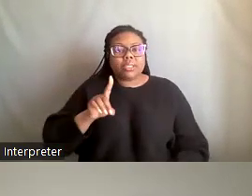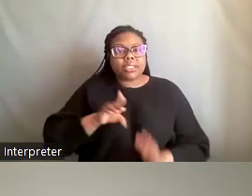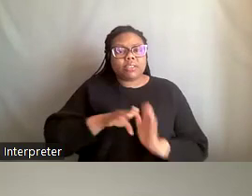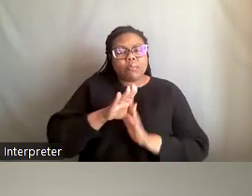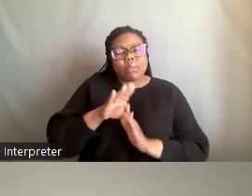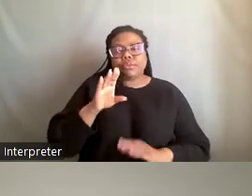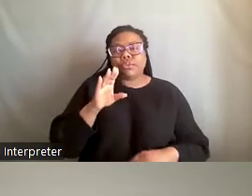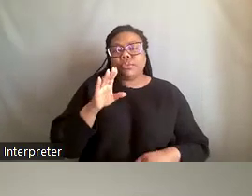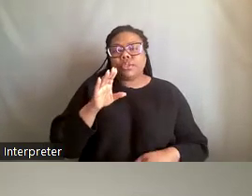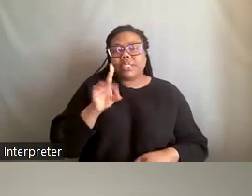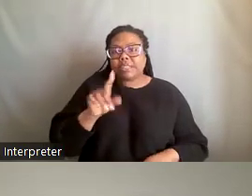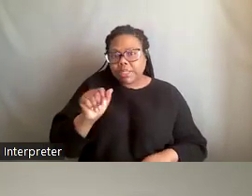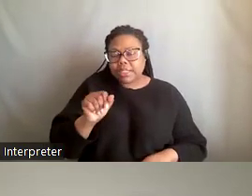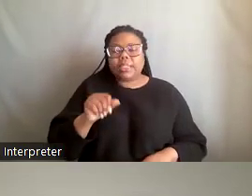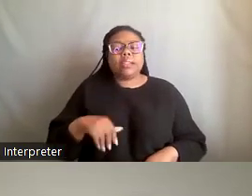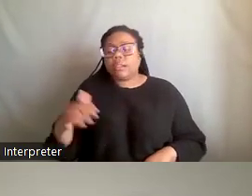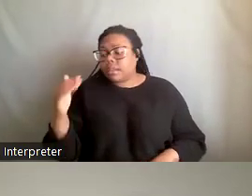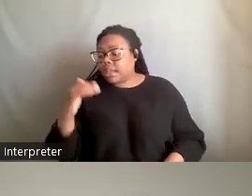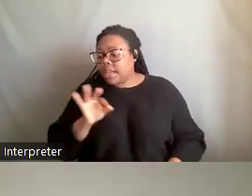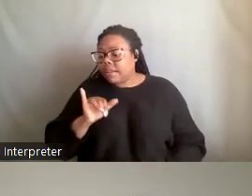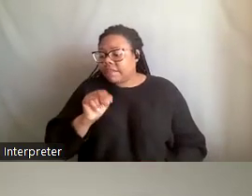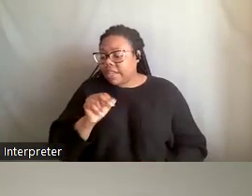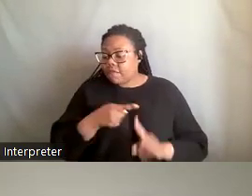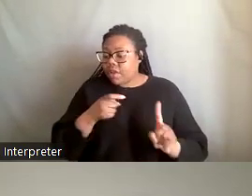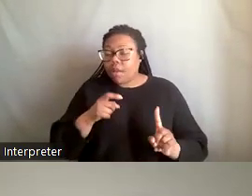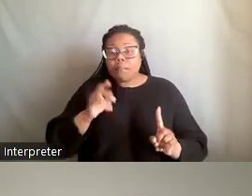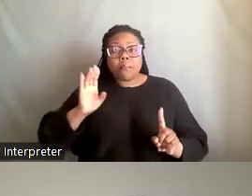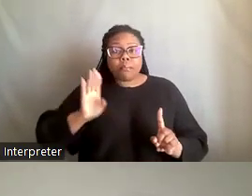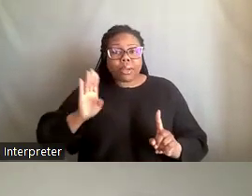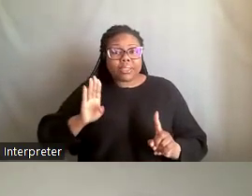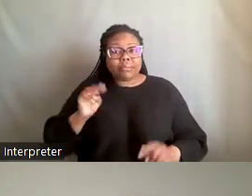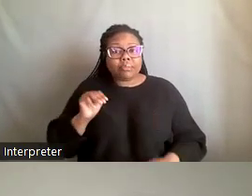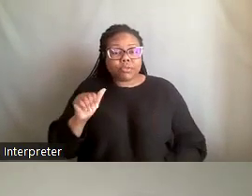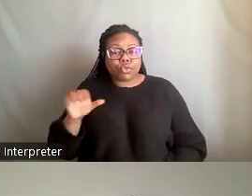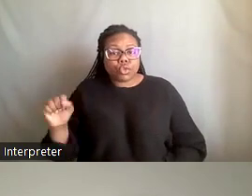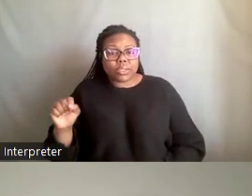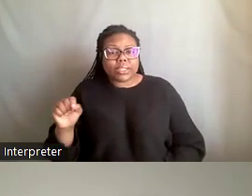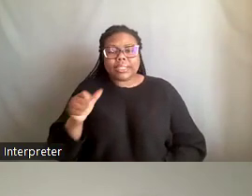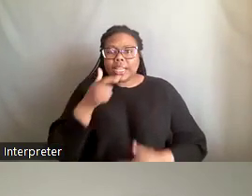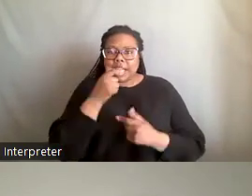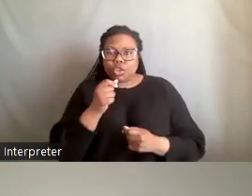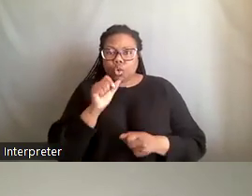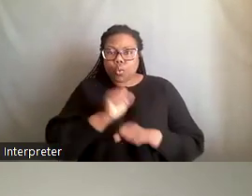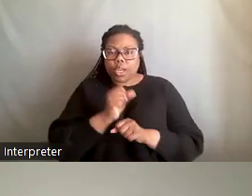with people with developmental disabilities to ensure quality services. Finn from Boston, Massachusetts, working with